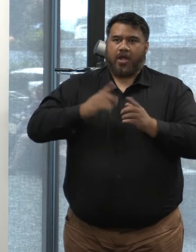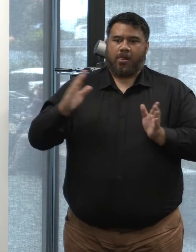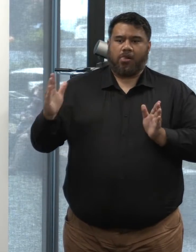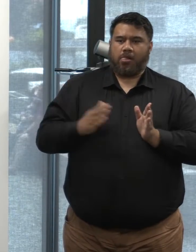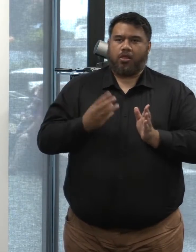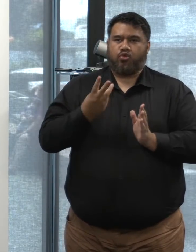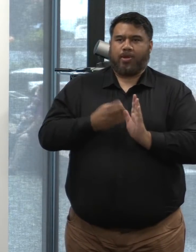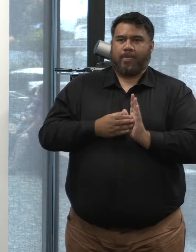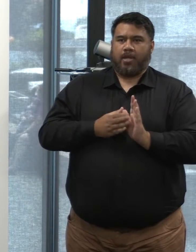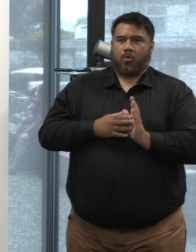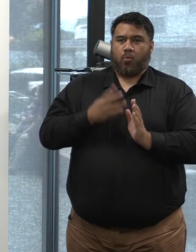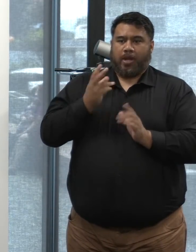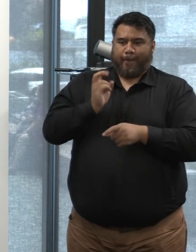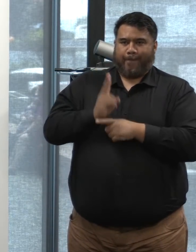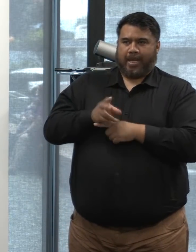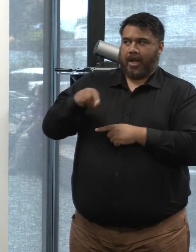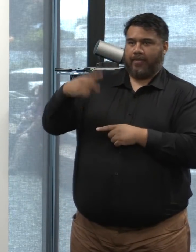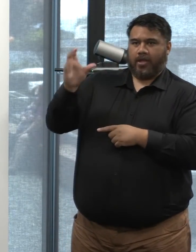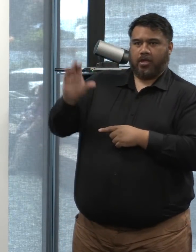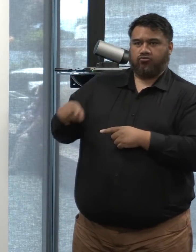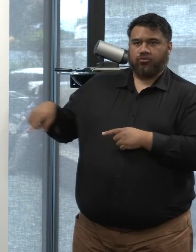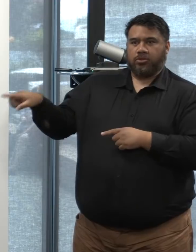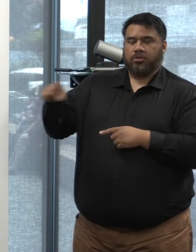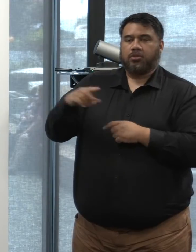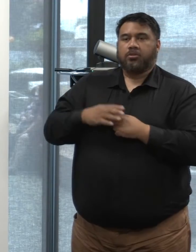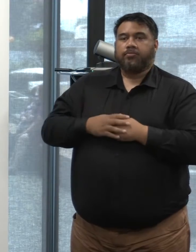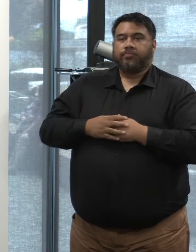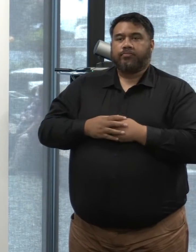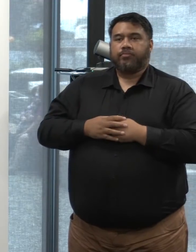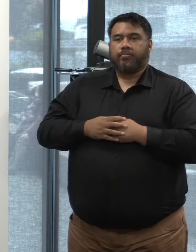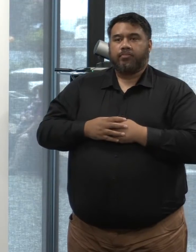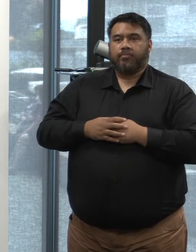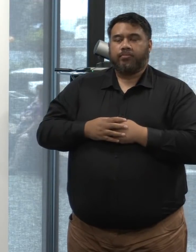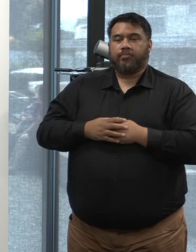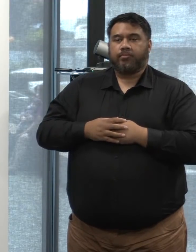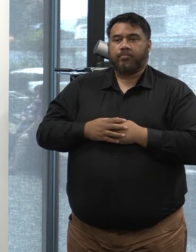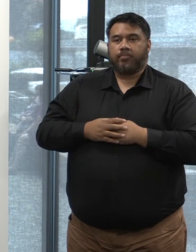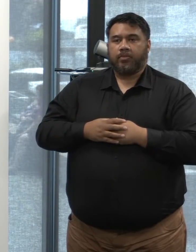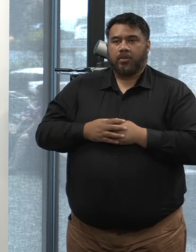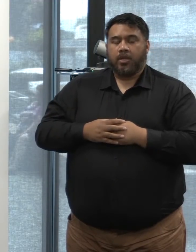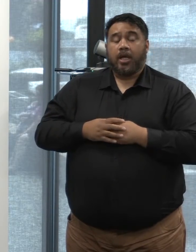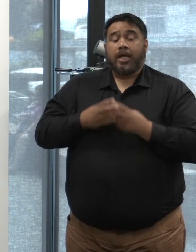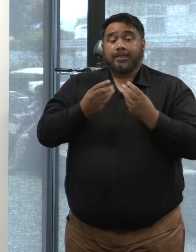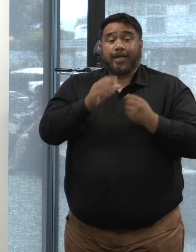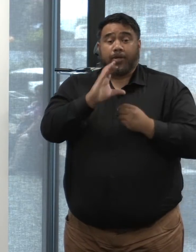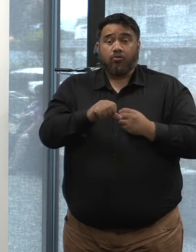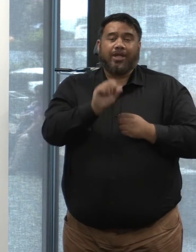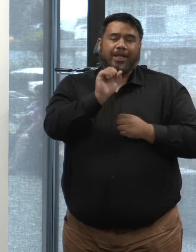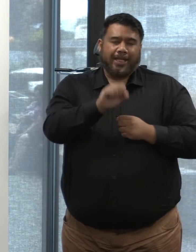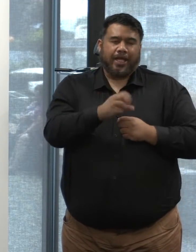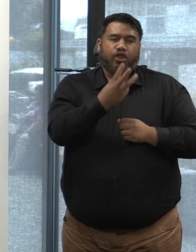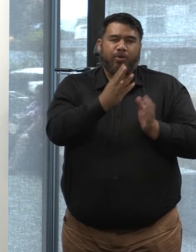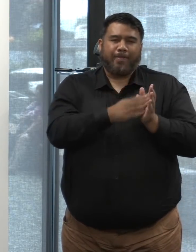has applied for. We were early movers in this regard and what is different between us and the other